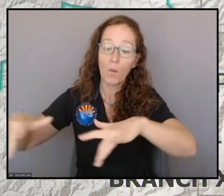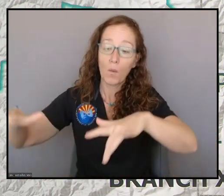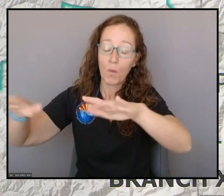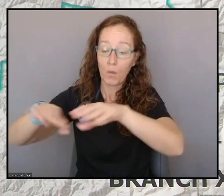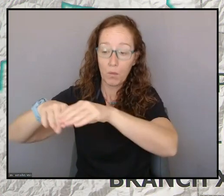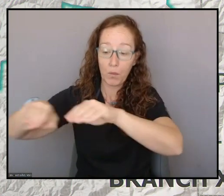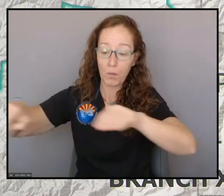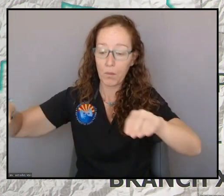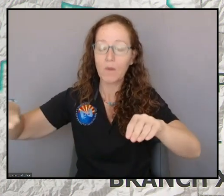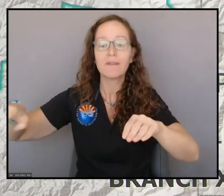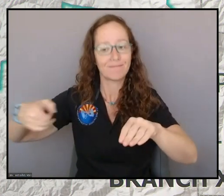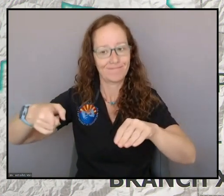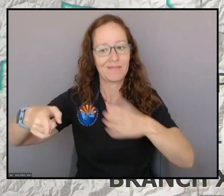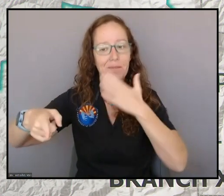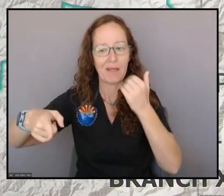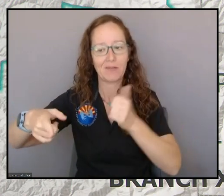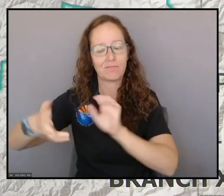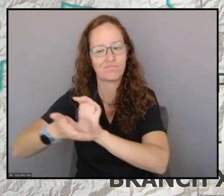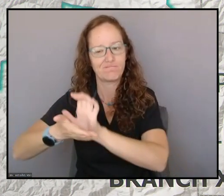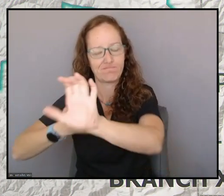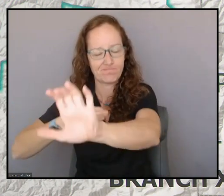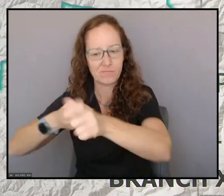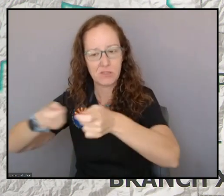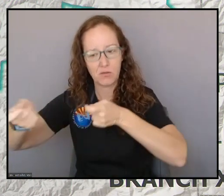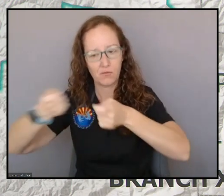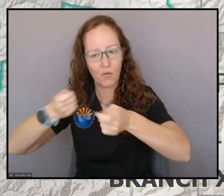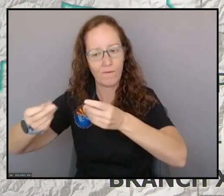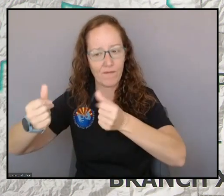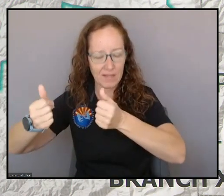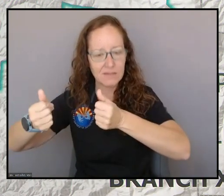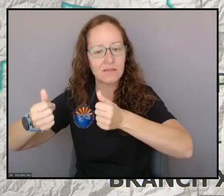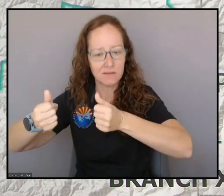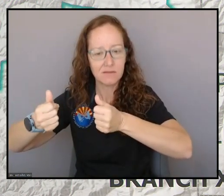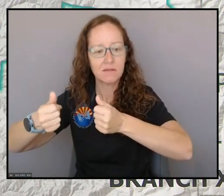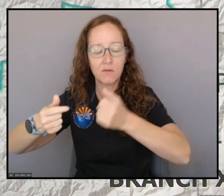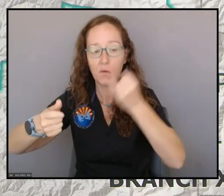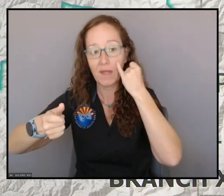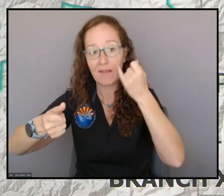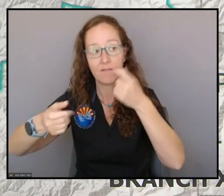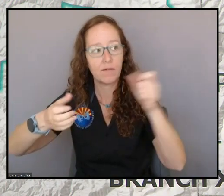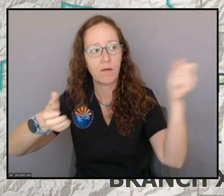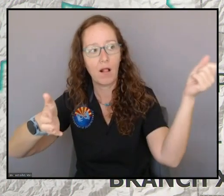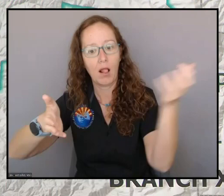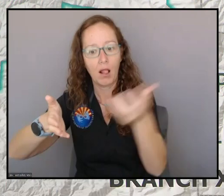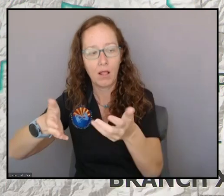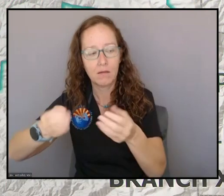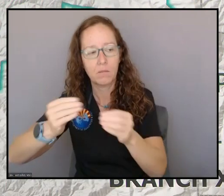if the fire got to them, it would be easier for us to be able to hold it on those control lines. In